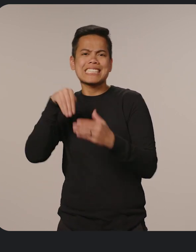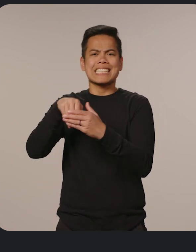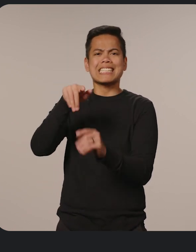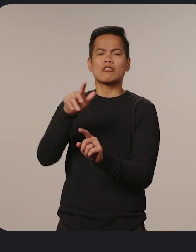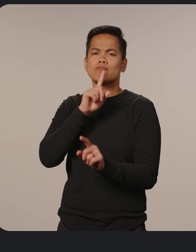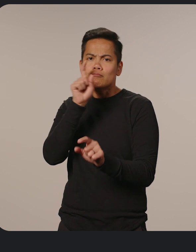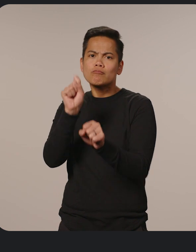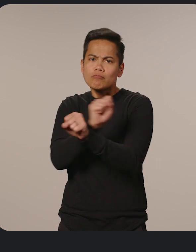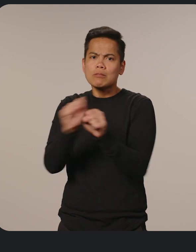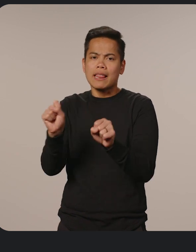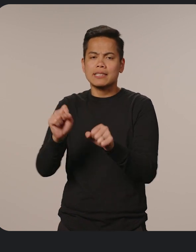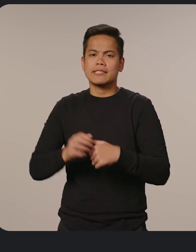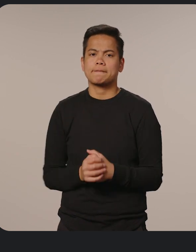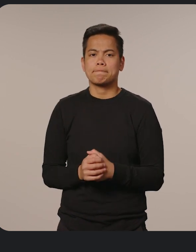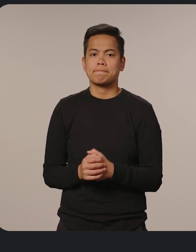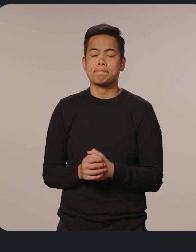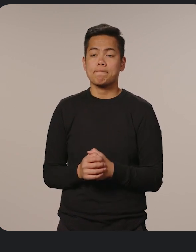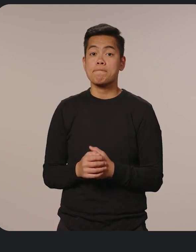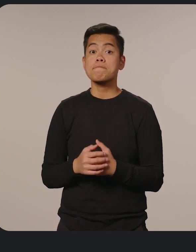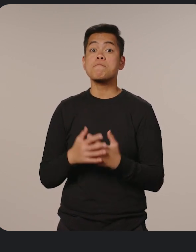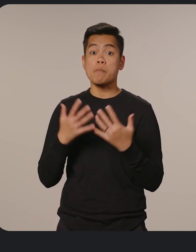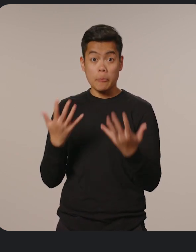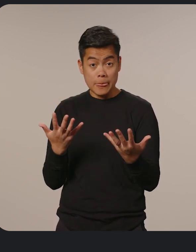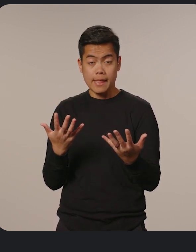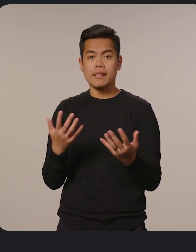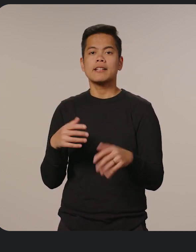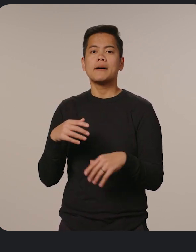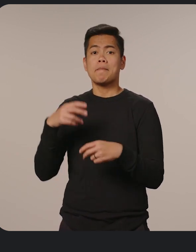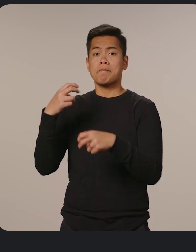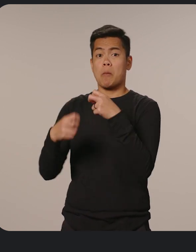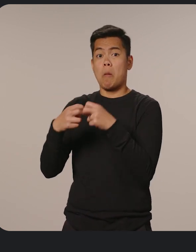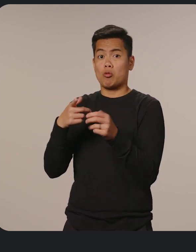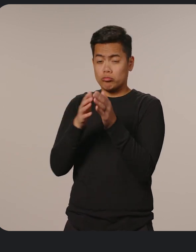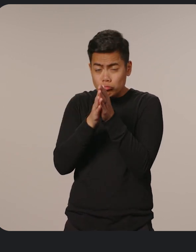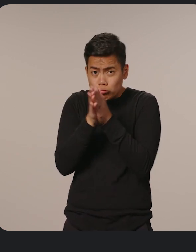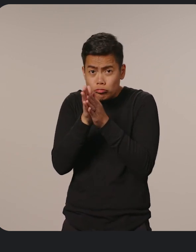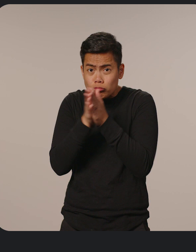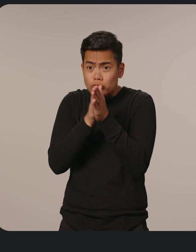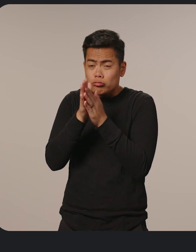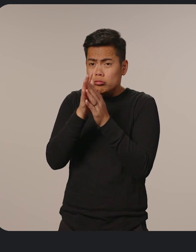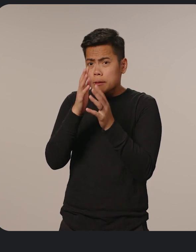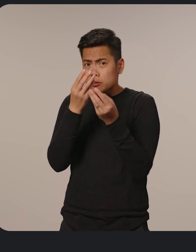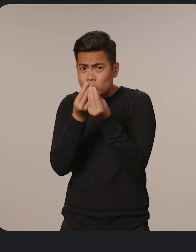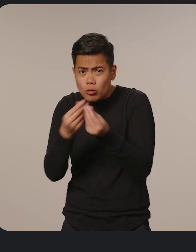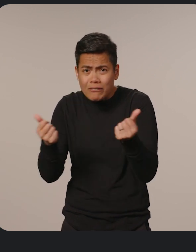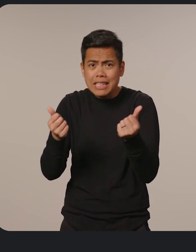Plus, the problems you're passionate about solving will extend far beyond the devices you build.